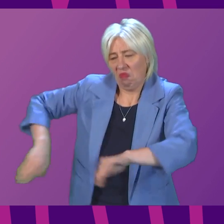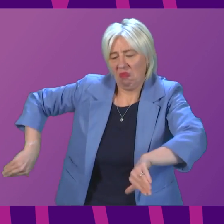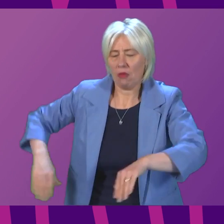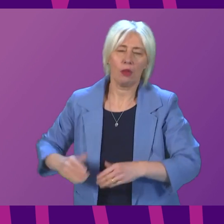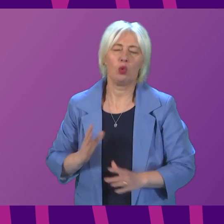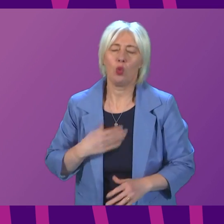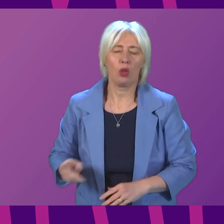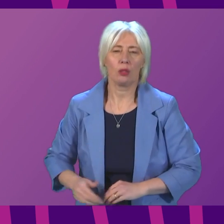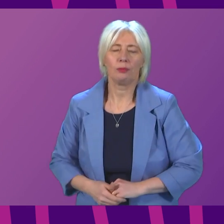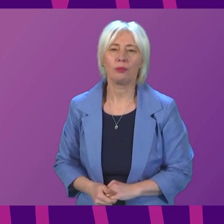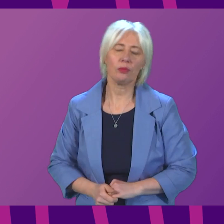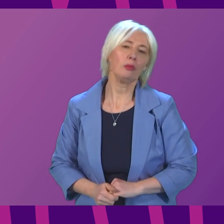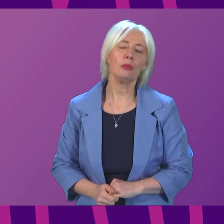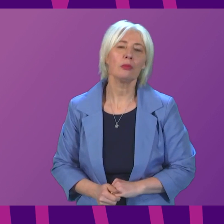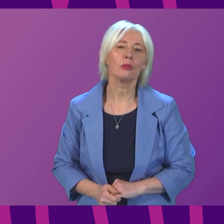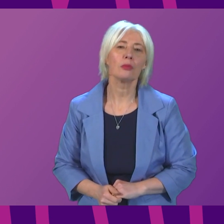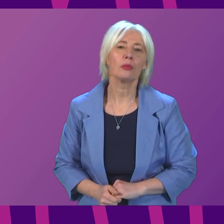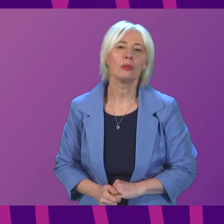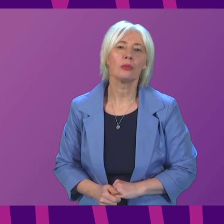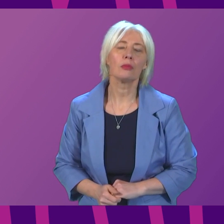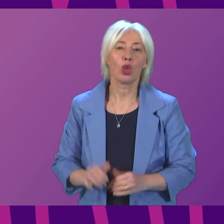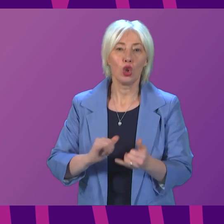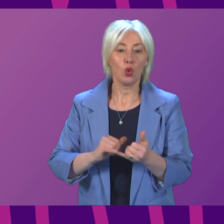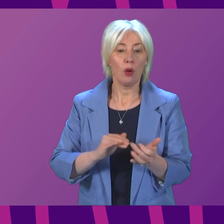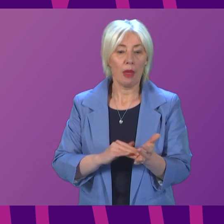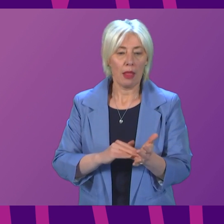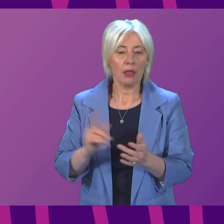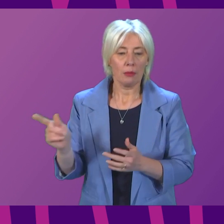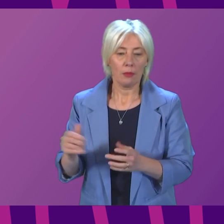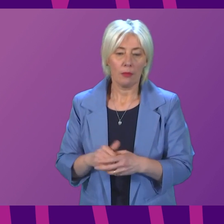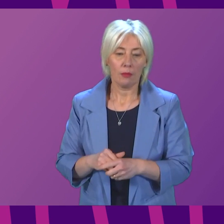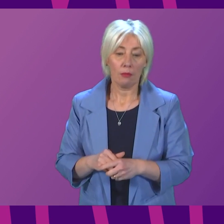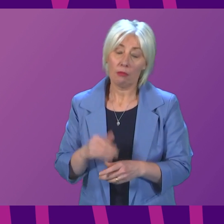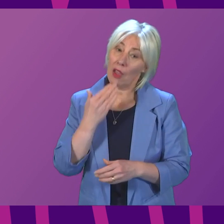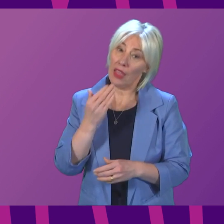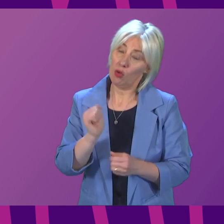I thank the First Minister for that reply.